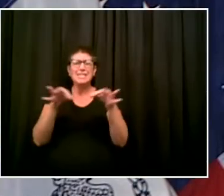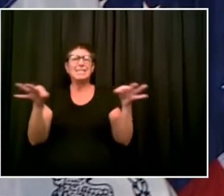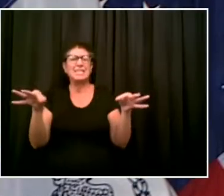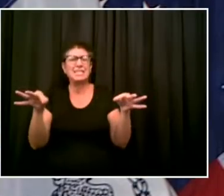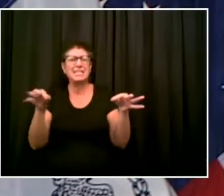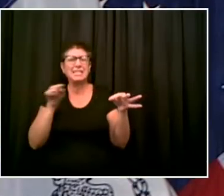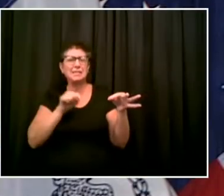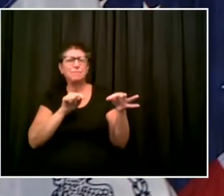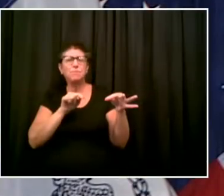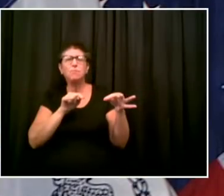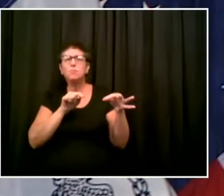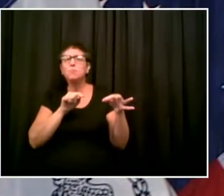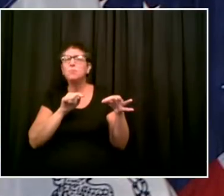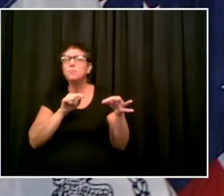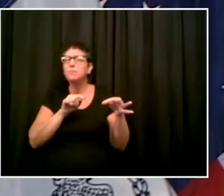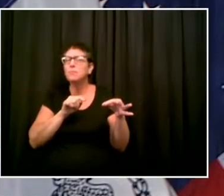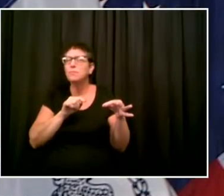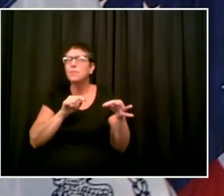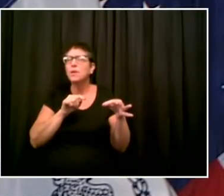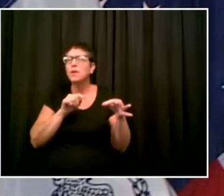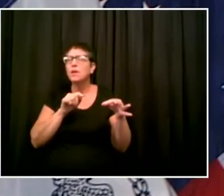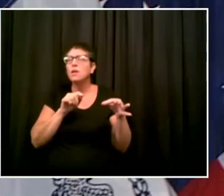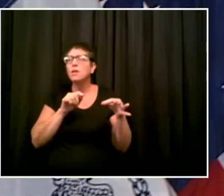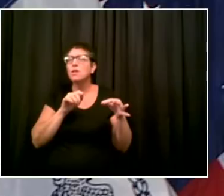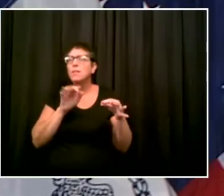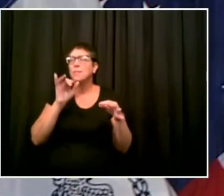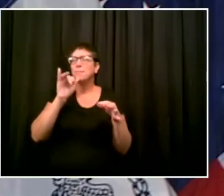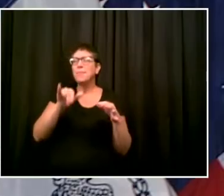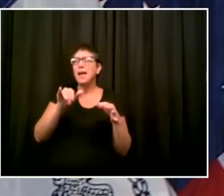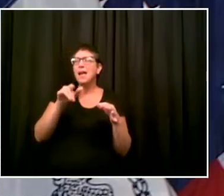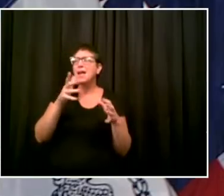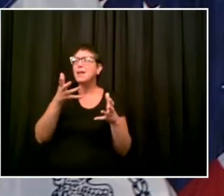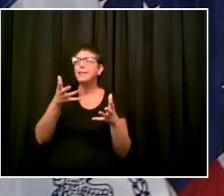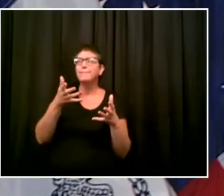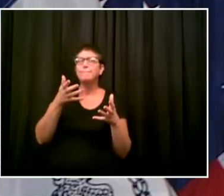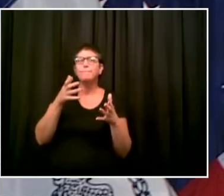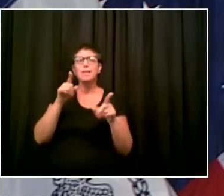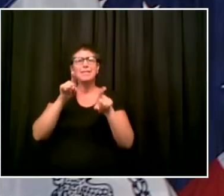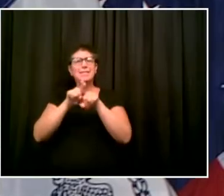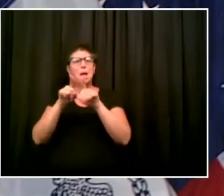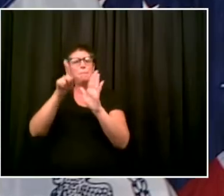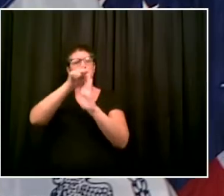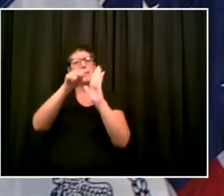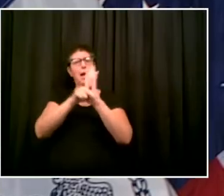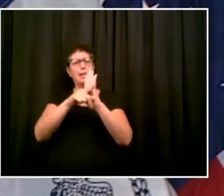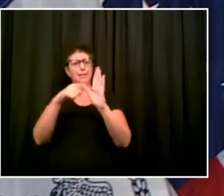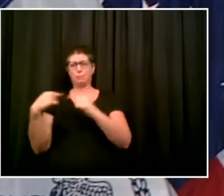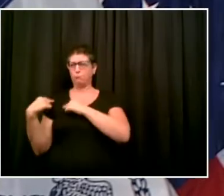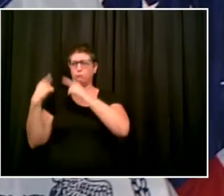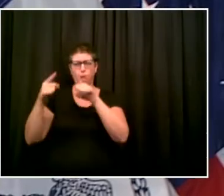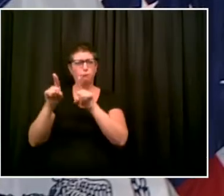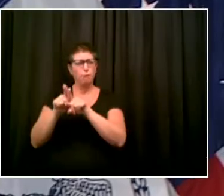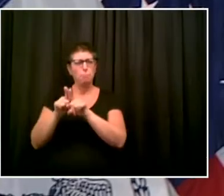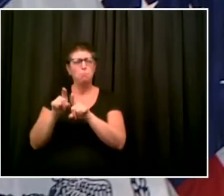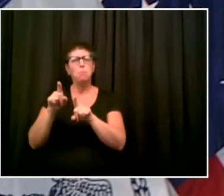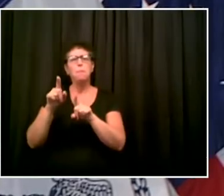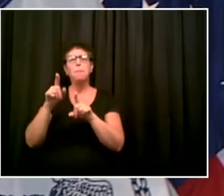TERMINATION FOR INTENTIONALLY FALSIFYING STATEMENTS BY POLICE PERSONNEL. THAT IS